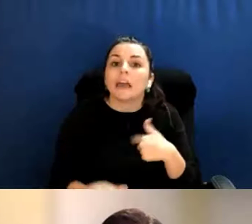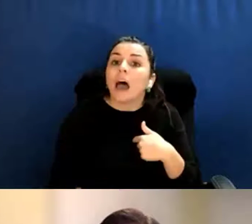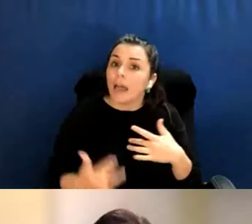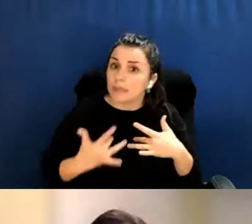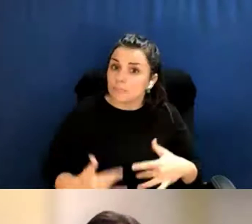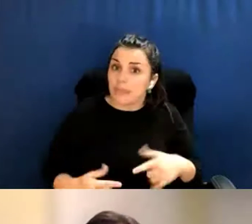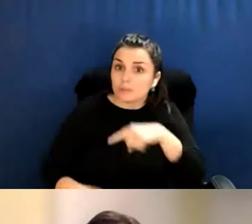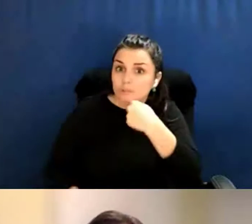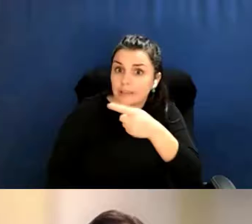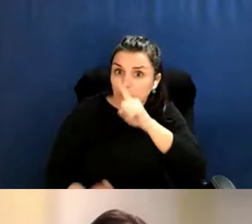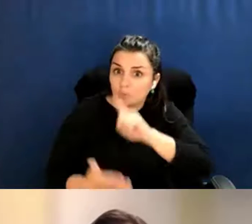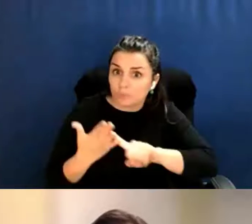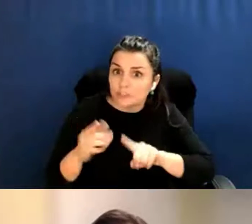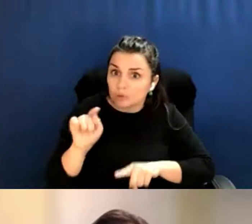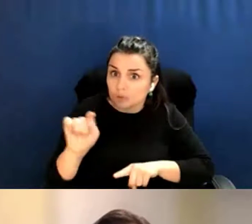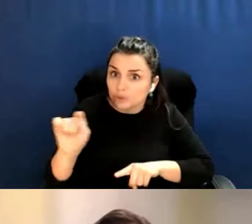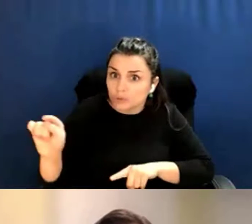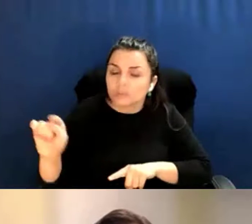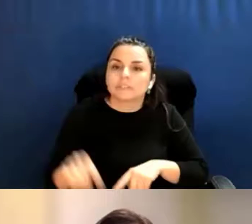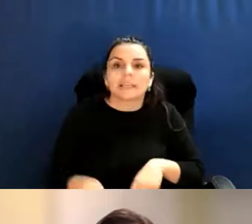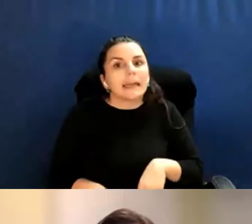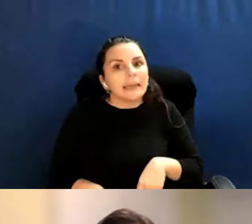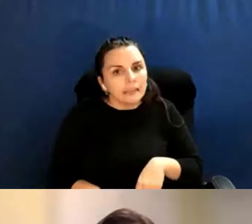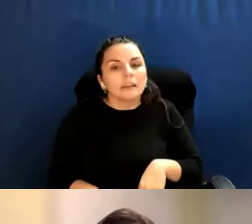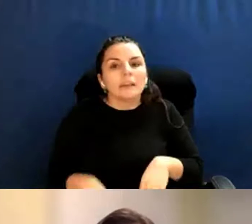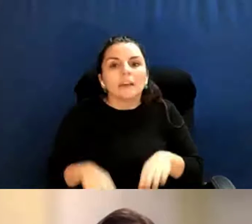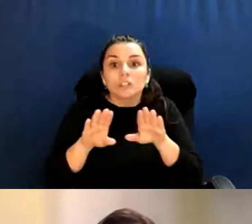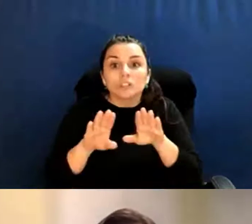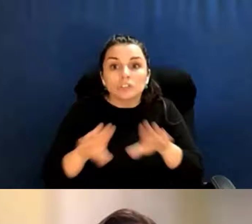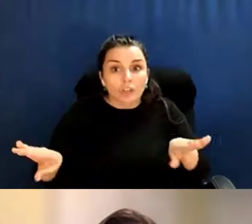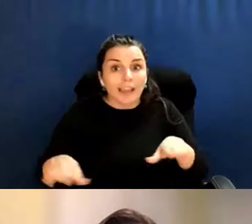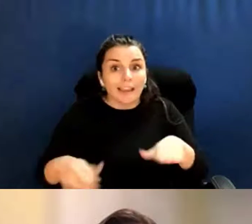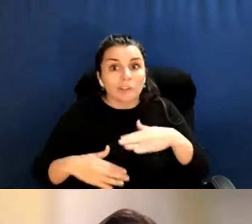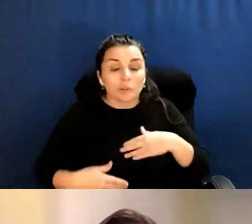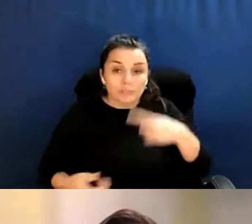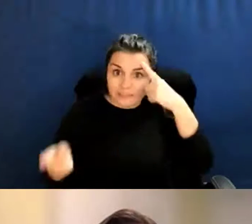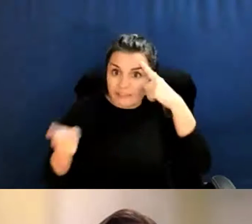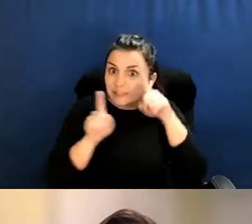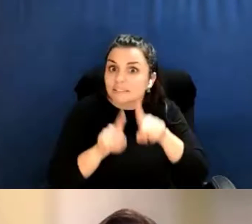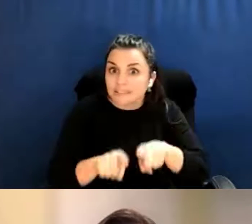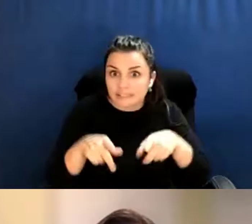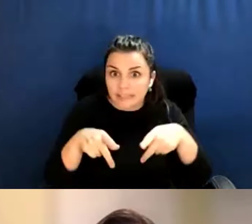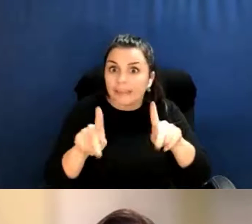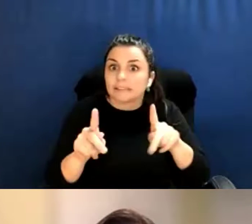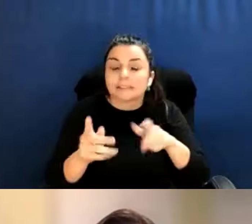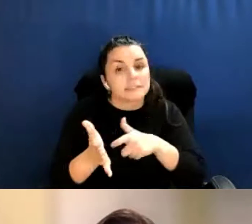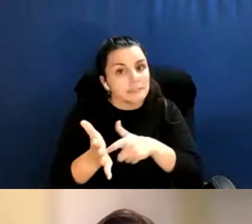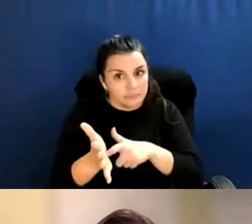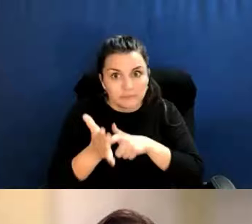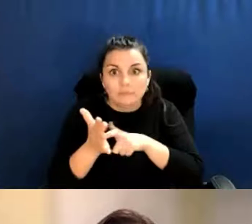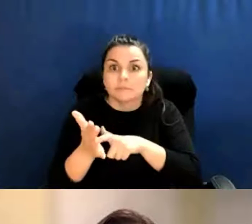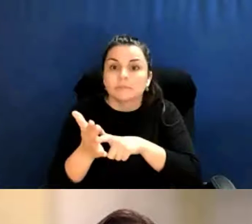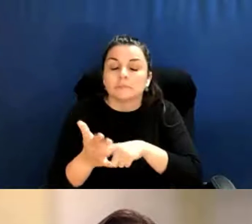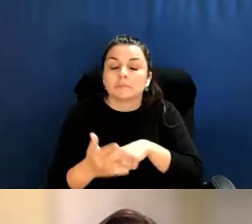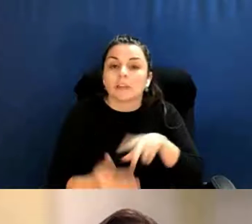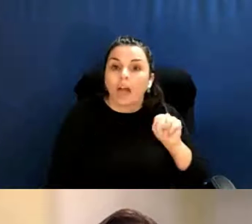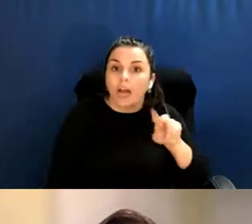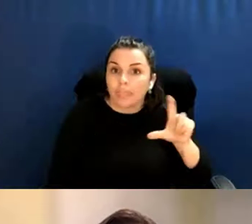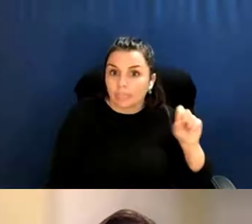is child assent is absolutely necessary, with the exception of cases where the research stands to present a benefit